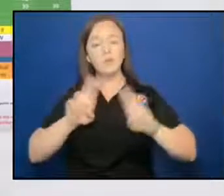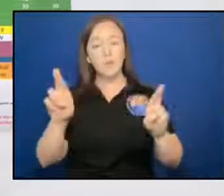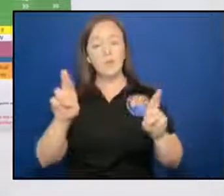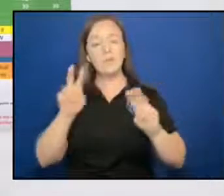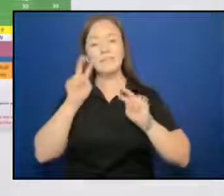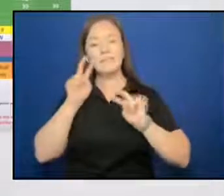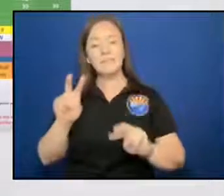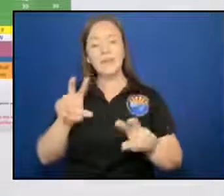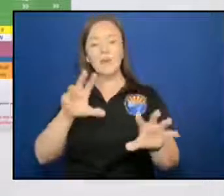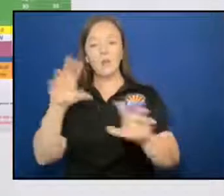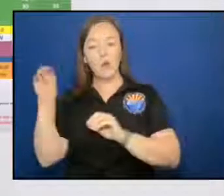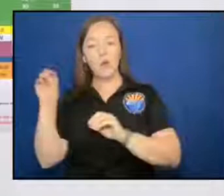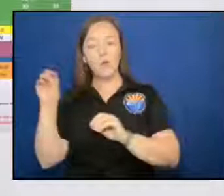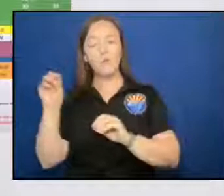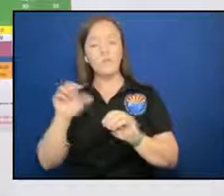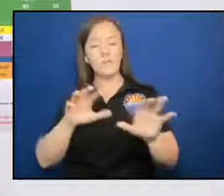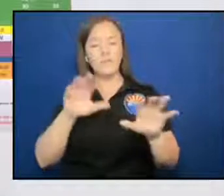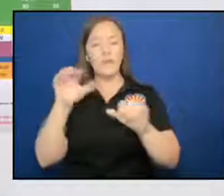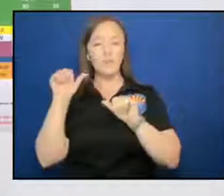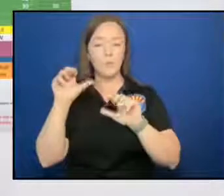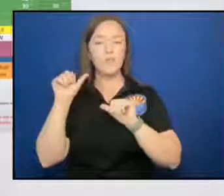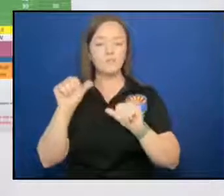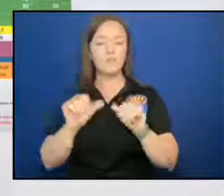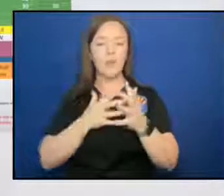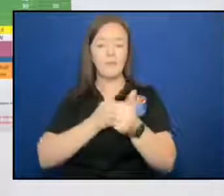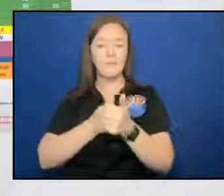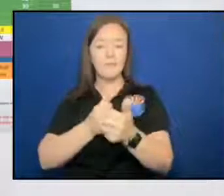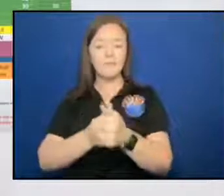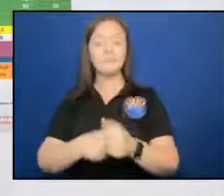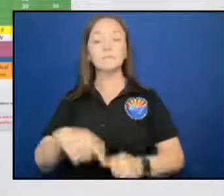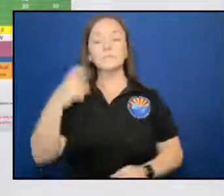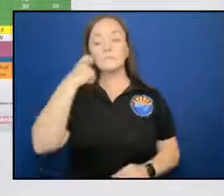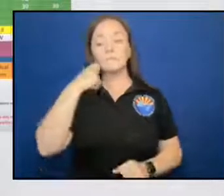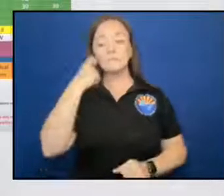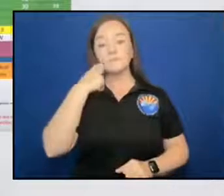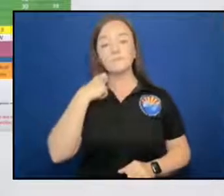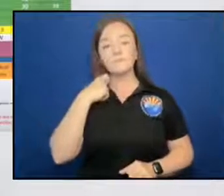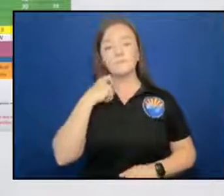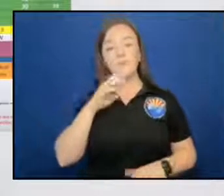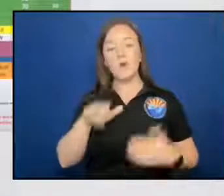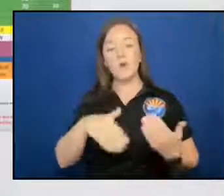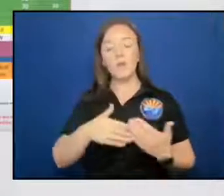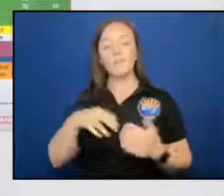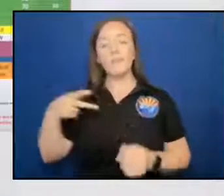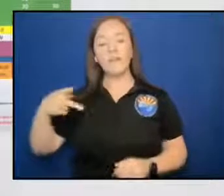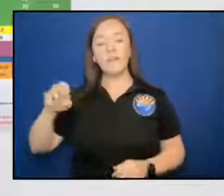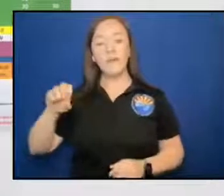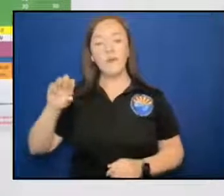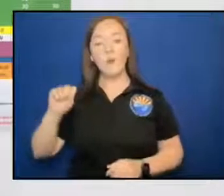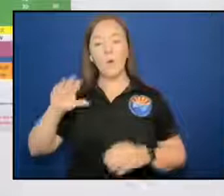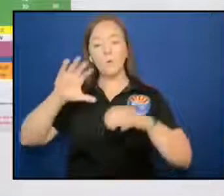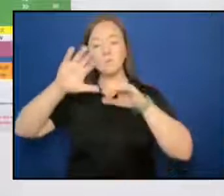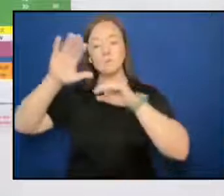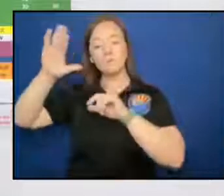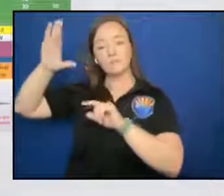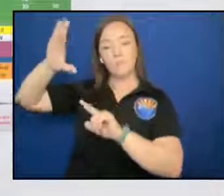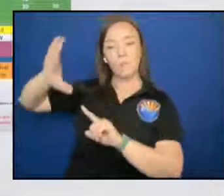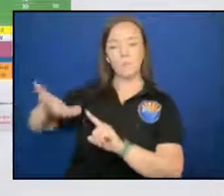FINE DEAD FUELS, THOSE LITTLE PINE NEEDLES AND SMALL TWIGS, AND GRASS, THAT TYPE OF THINGS THAT IS